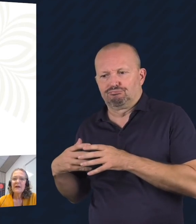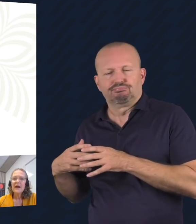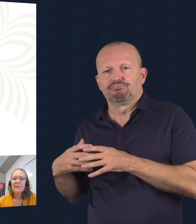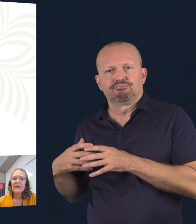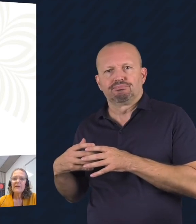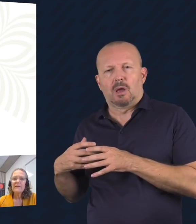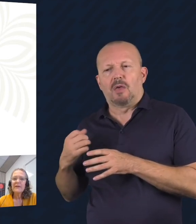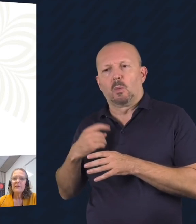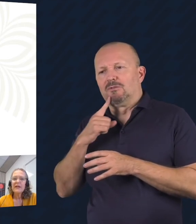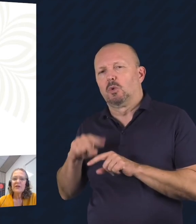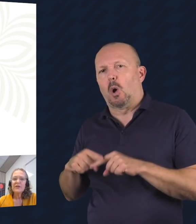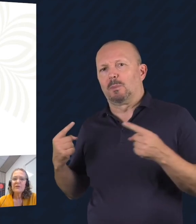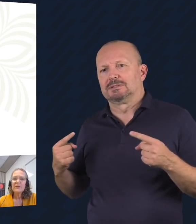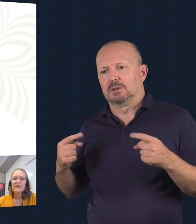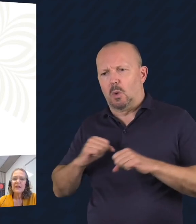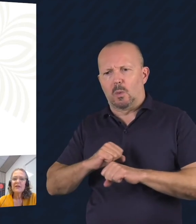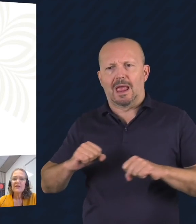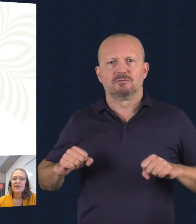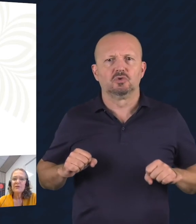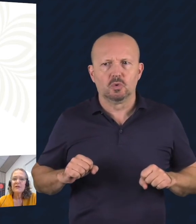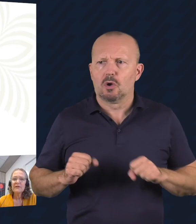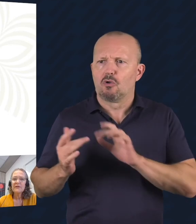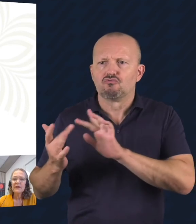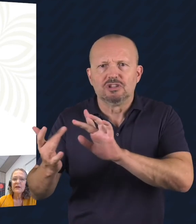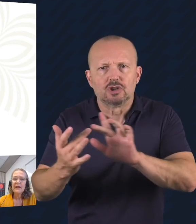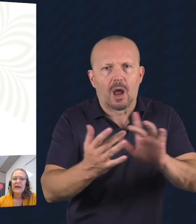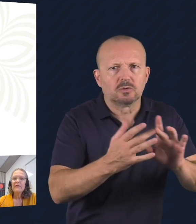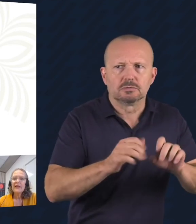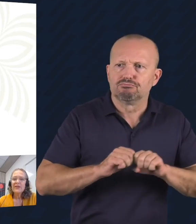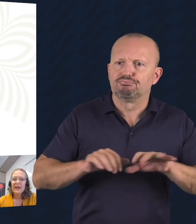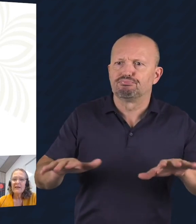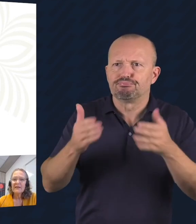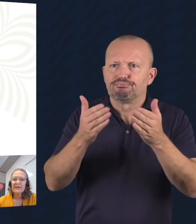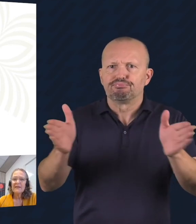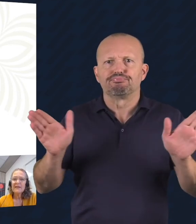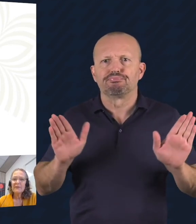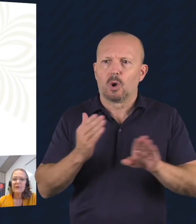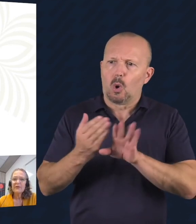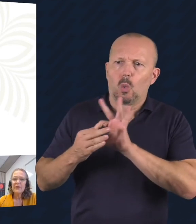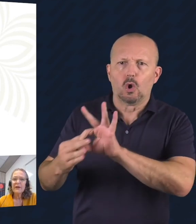I believe that we need to do what's counterintuitive and reach out, instead of withdrawing.